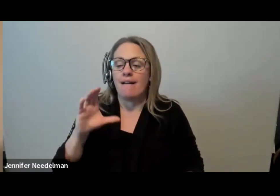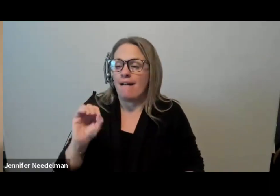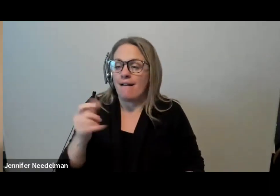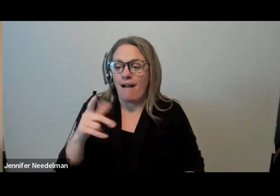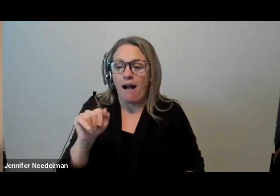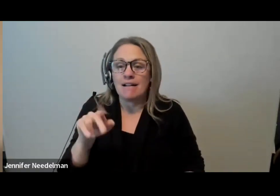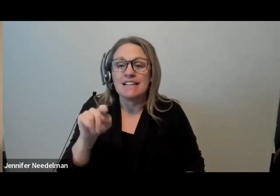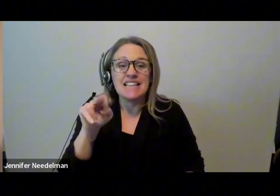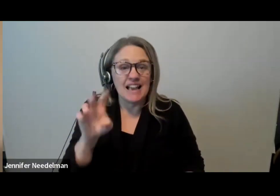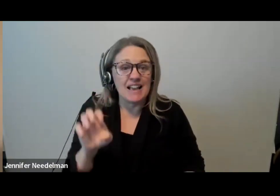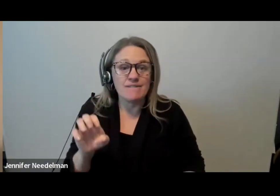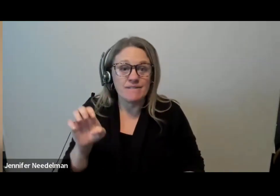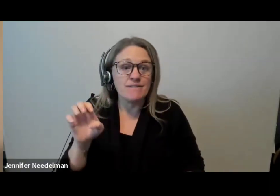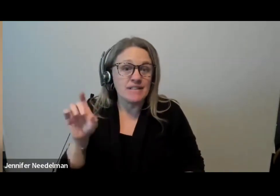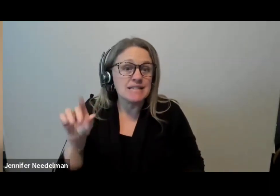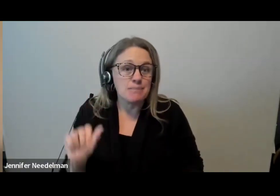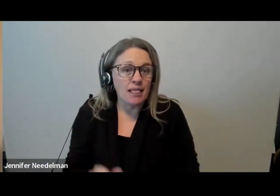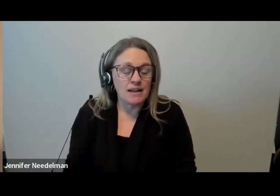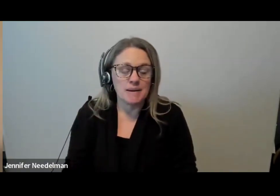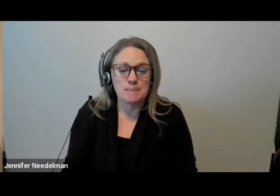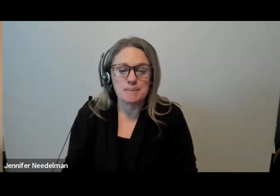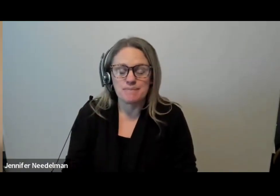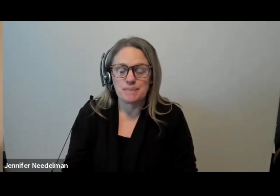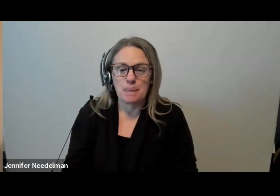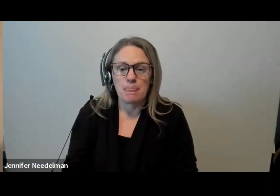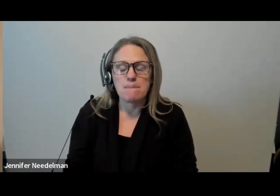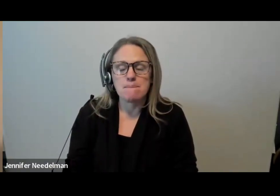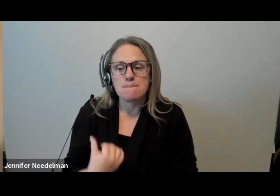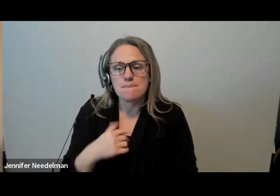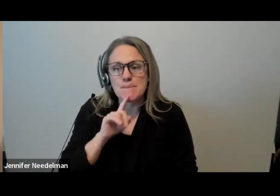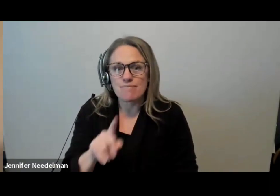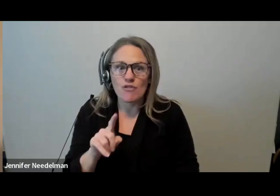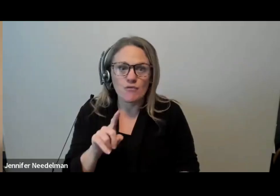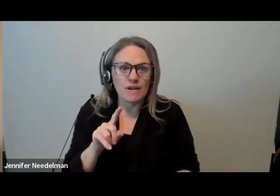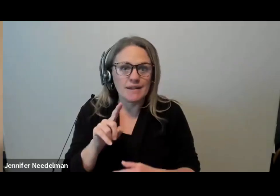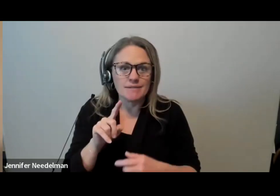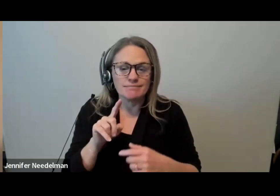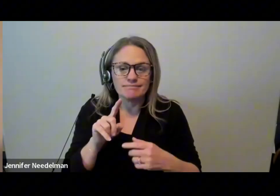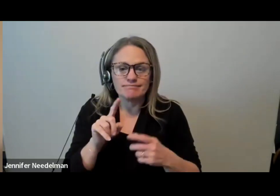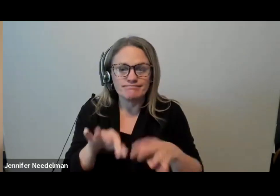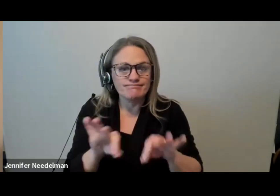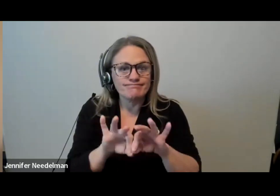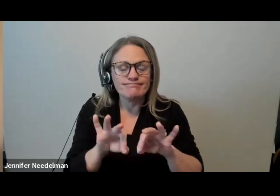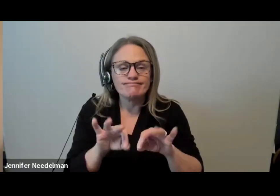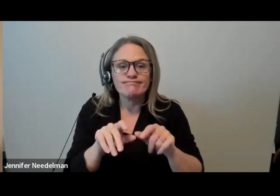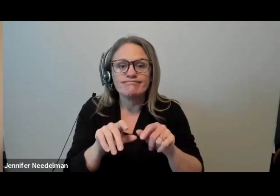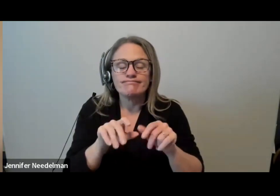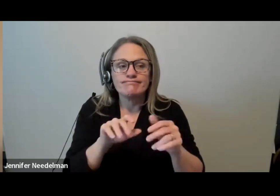And it's really about, you know, in terms of community, it's not approaching accessibility from this monolithic